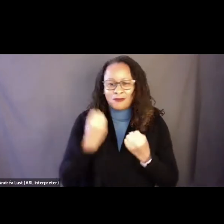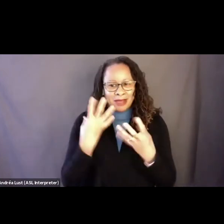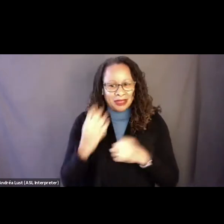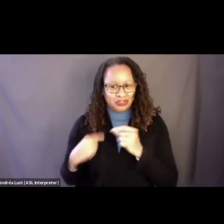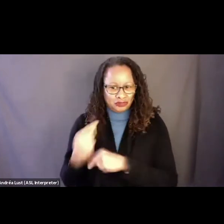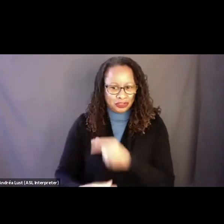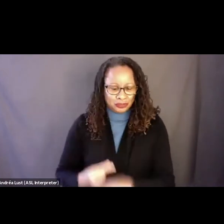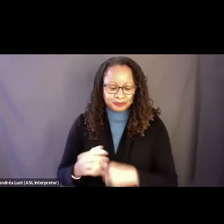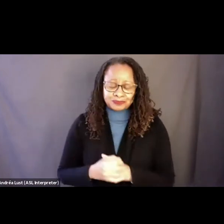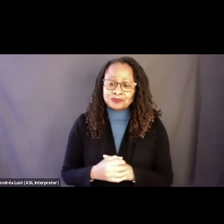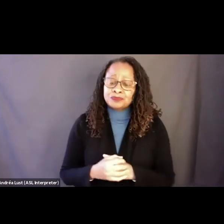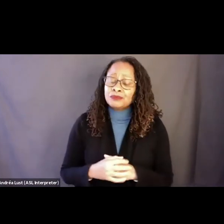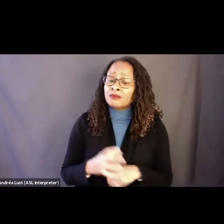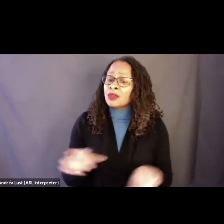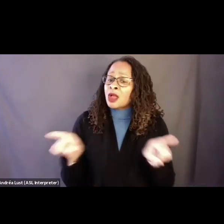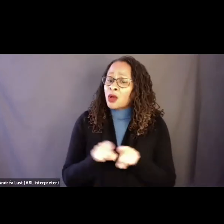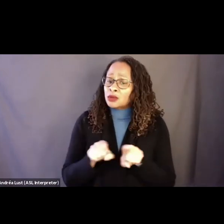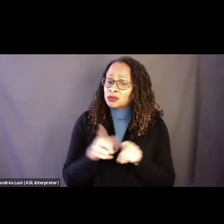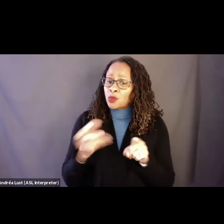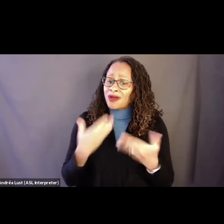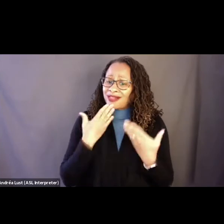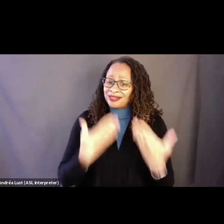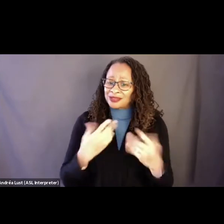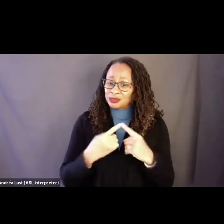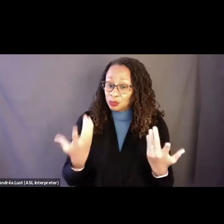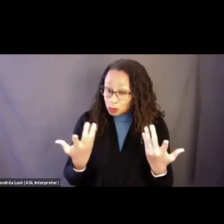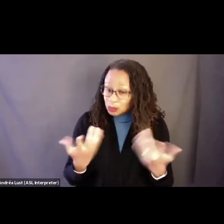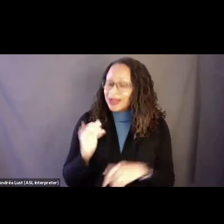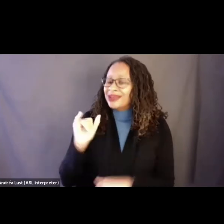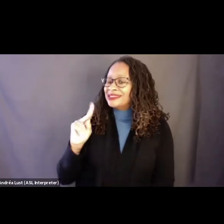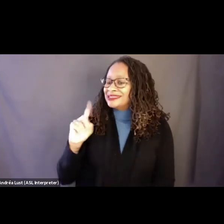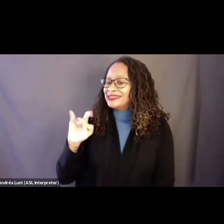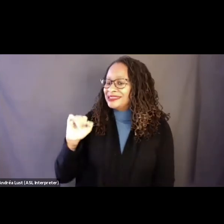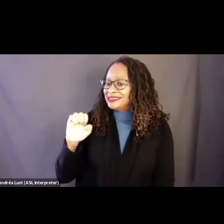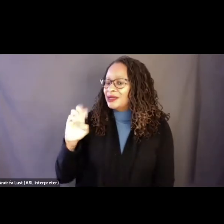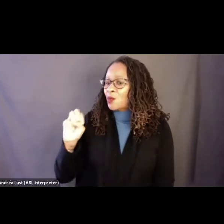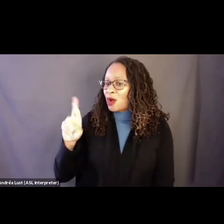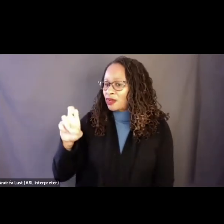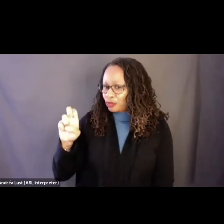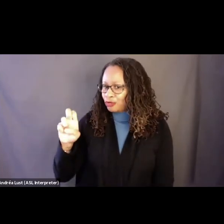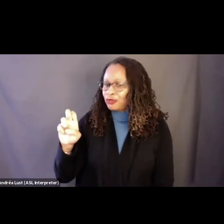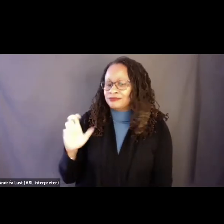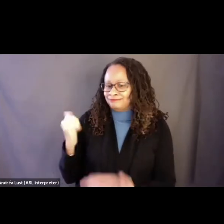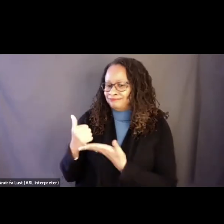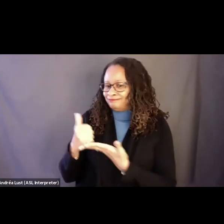I would also like to offer thanks to our sponsor, IndyWire, for helping to bring this series to you all